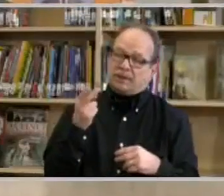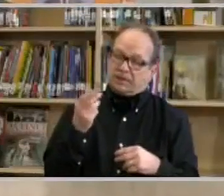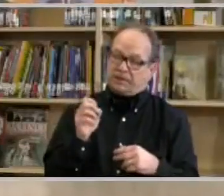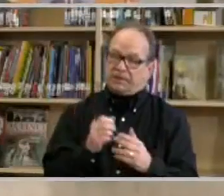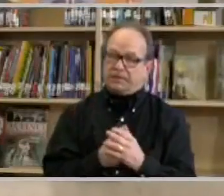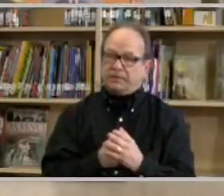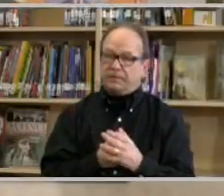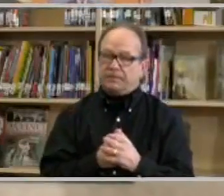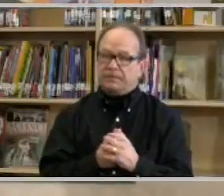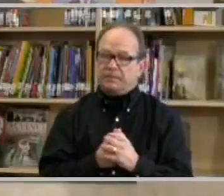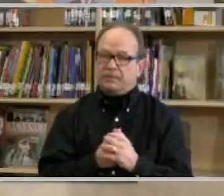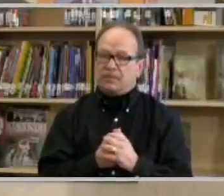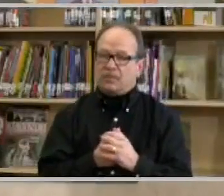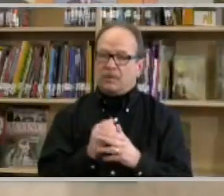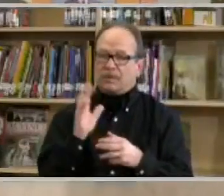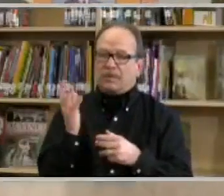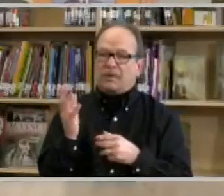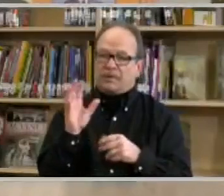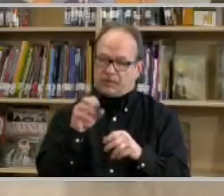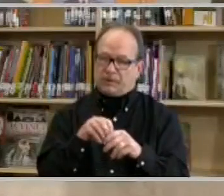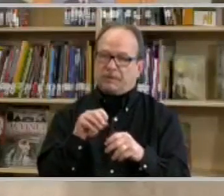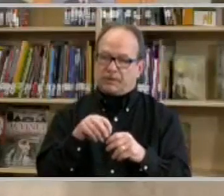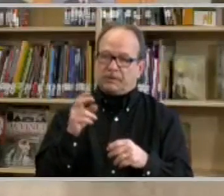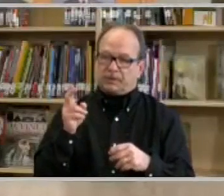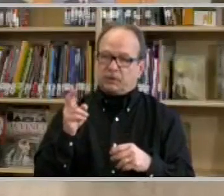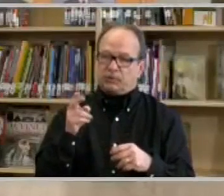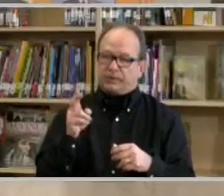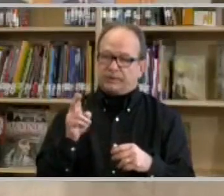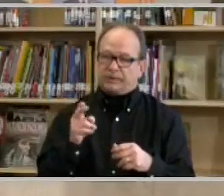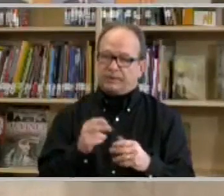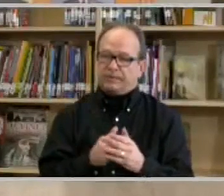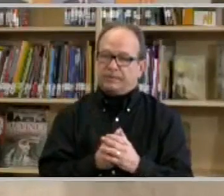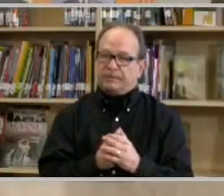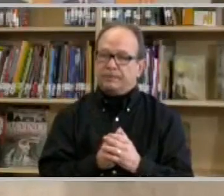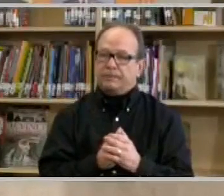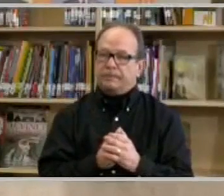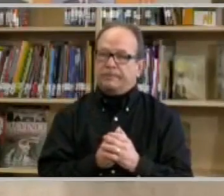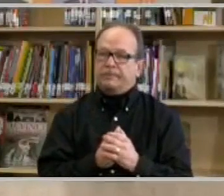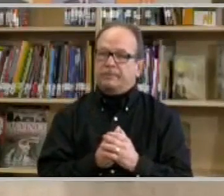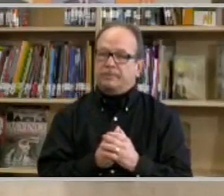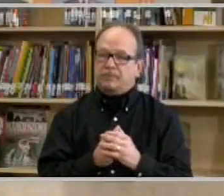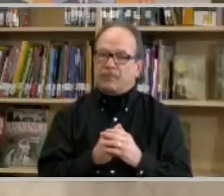VERY INTERESTING DEMONSTRATION